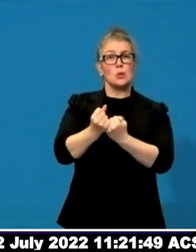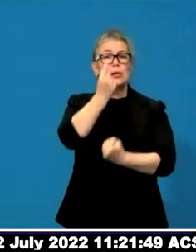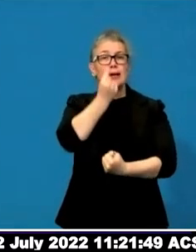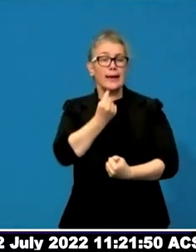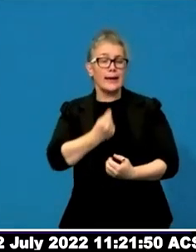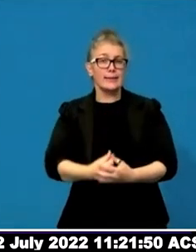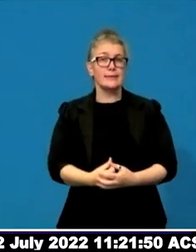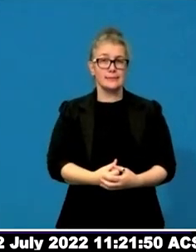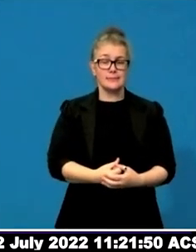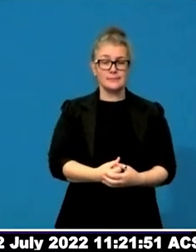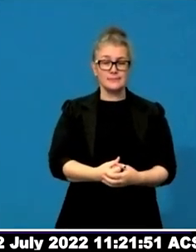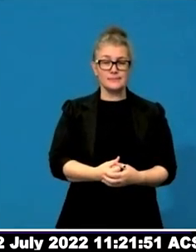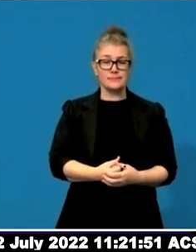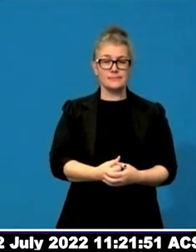in working through the issues.